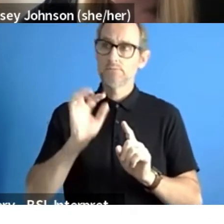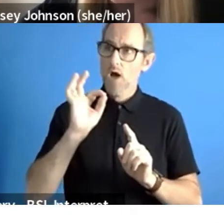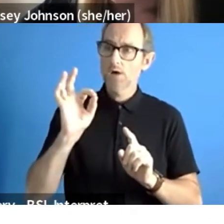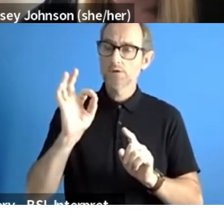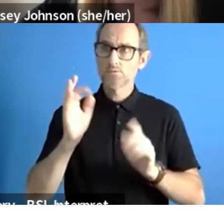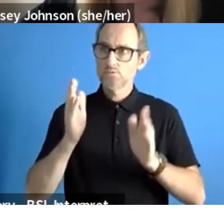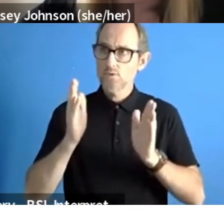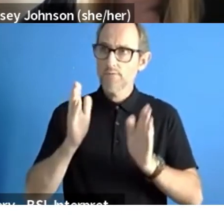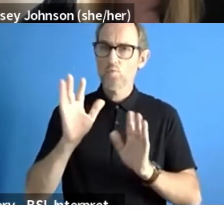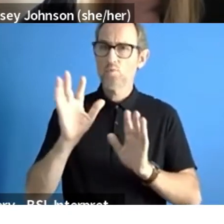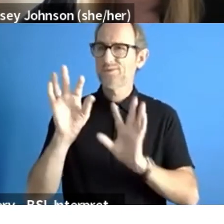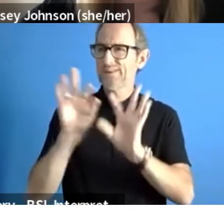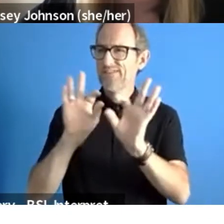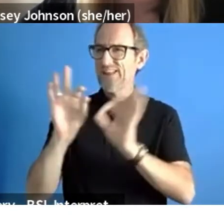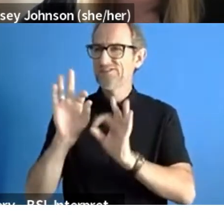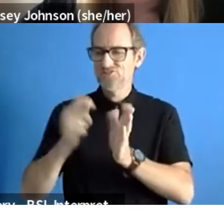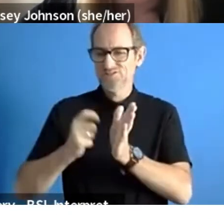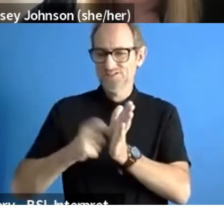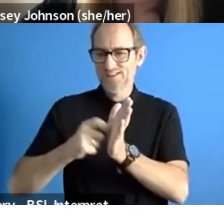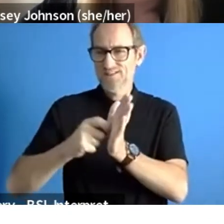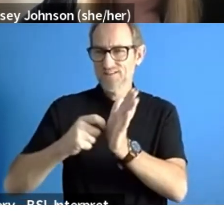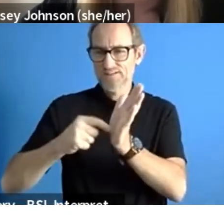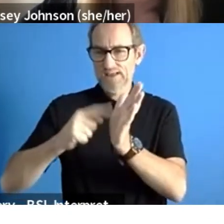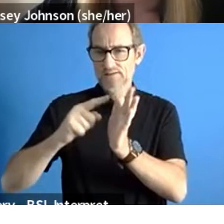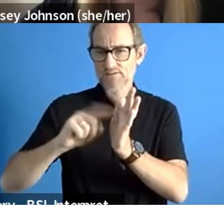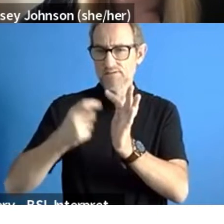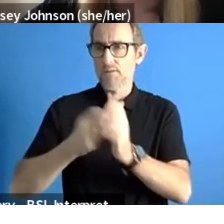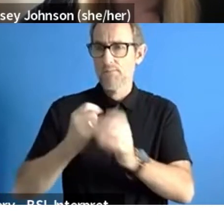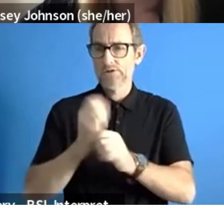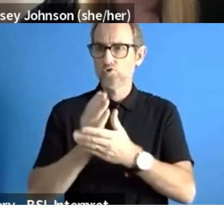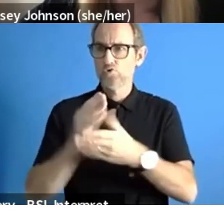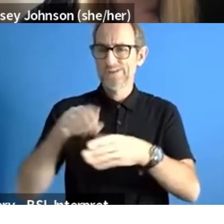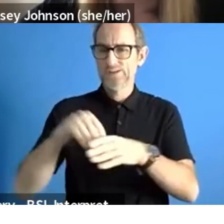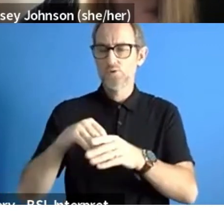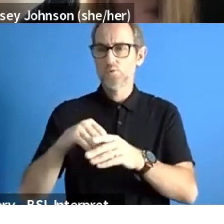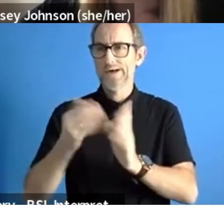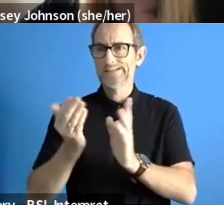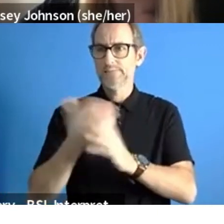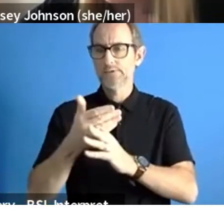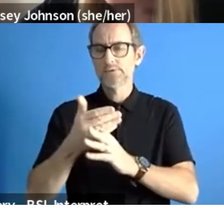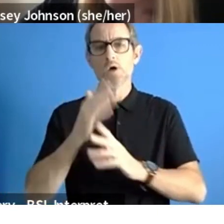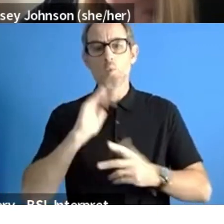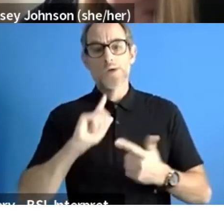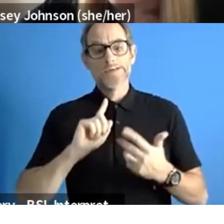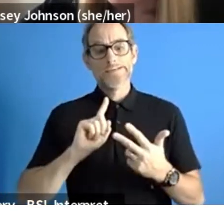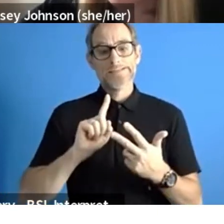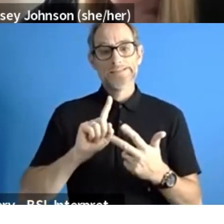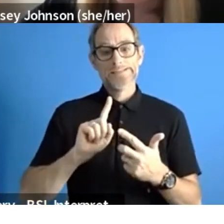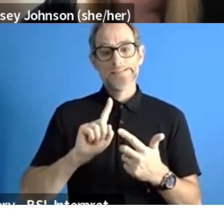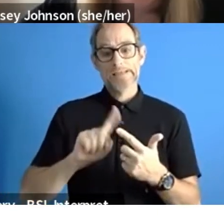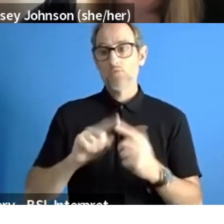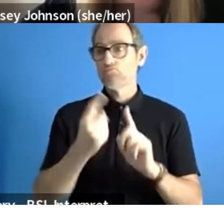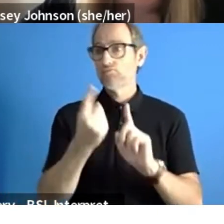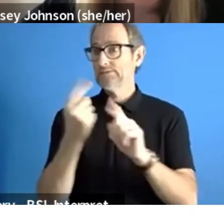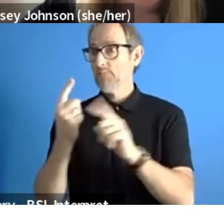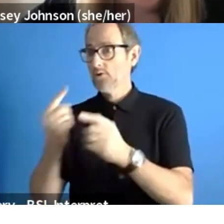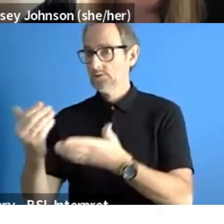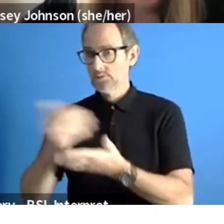the invitation to tender. We would score accessibility on the bids. We